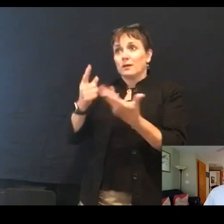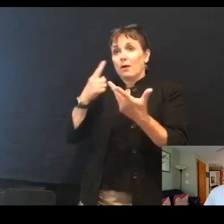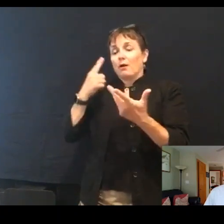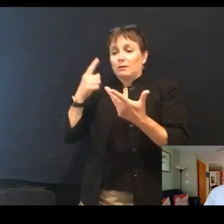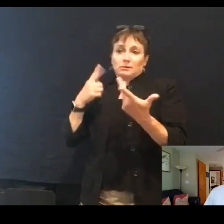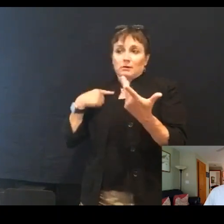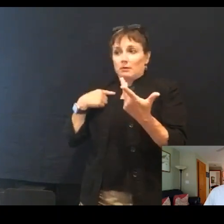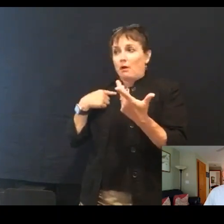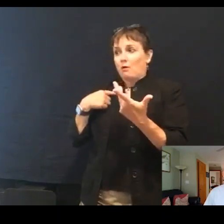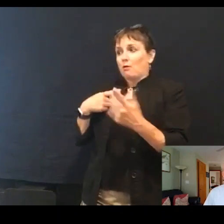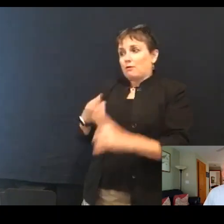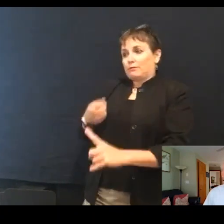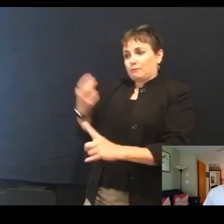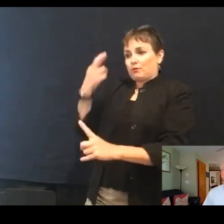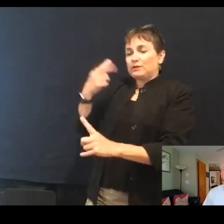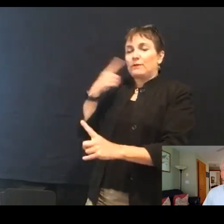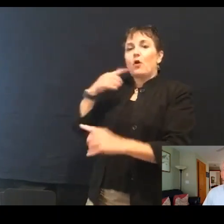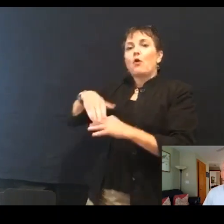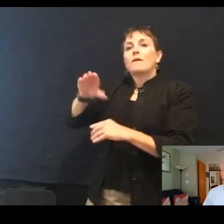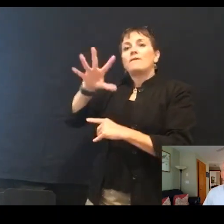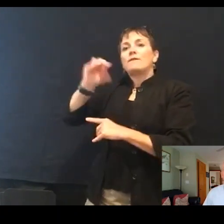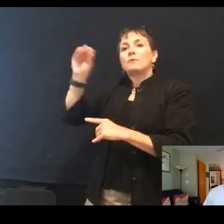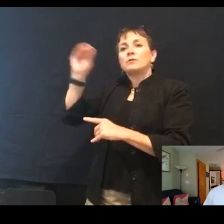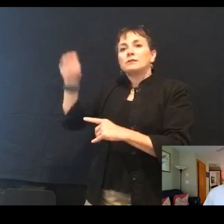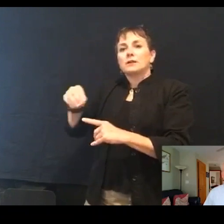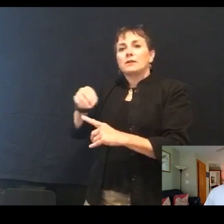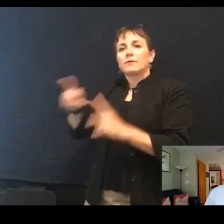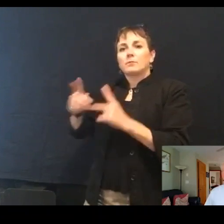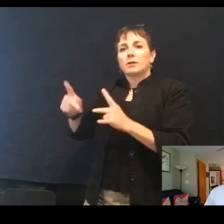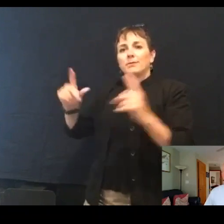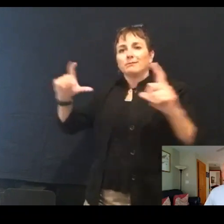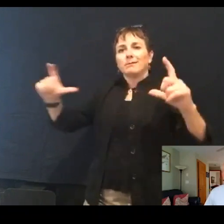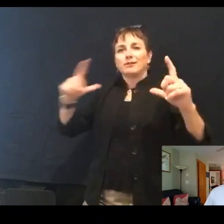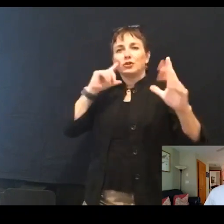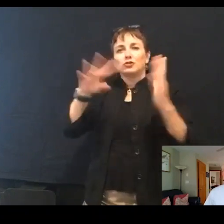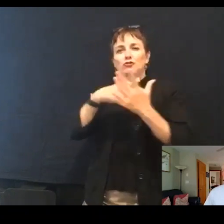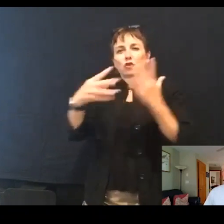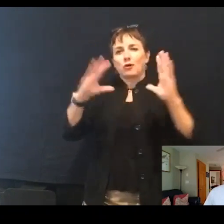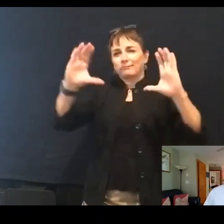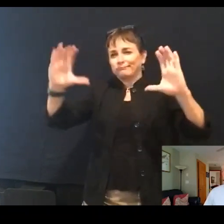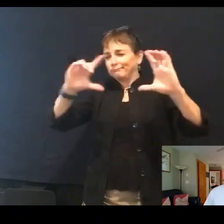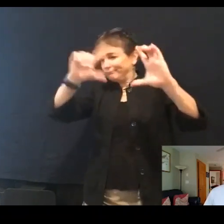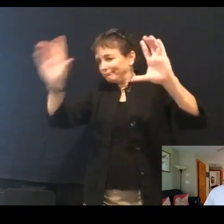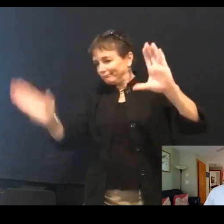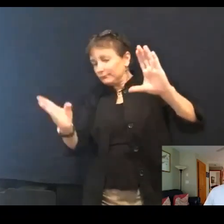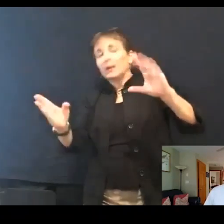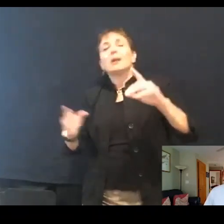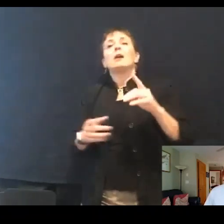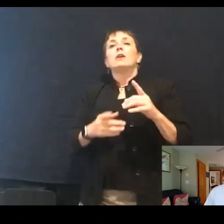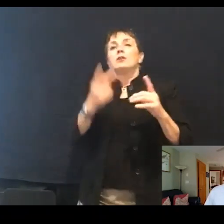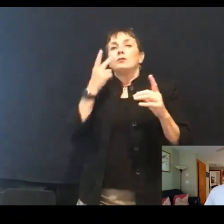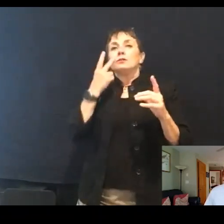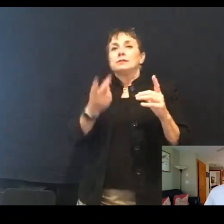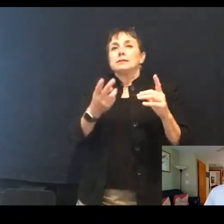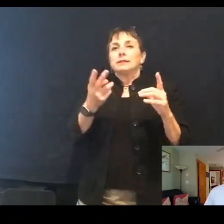Six genes accounted for actually 53% of the people. So let me take you through those six genes. On the screen in front of you, there